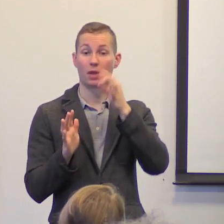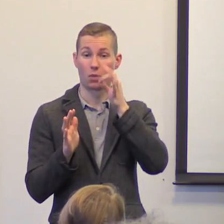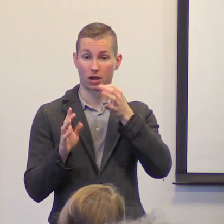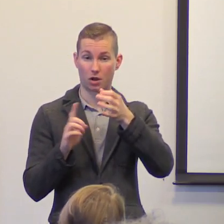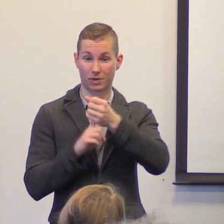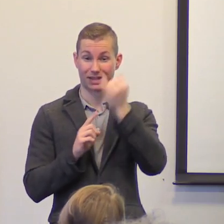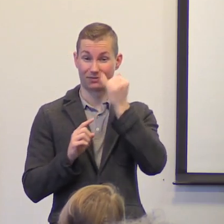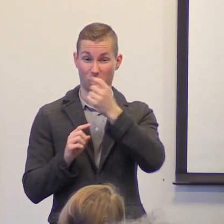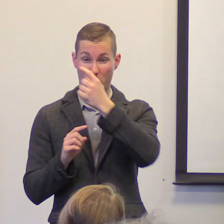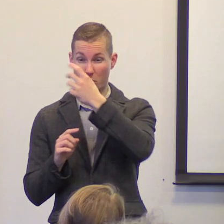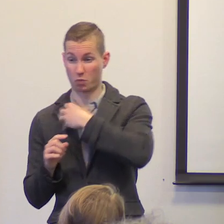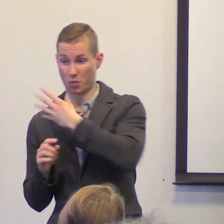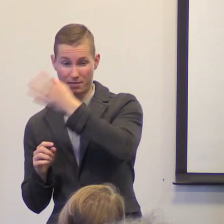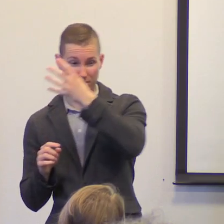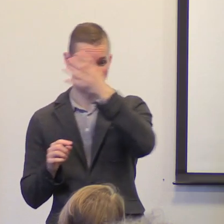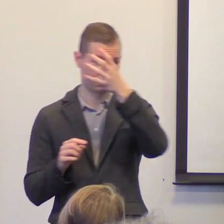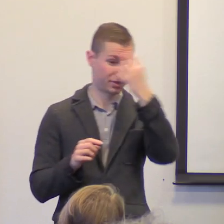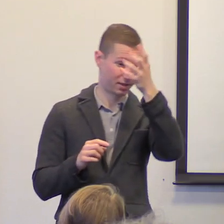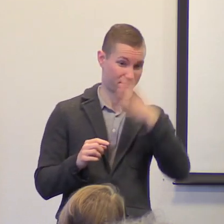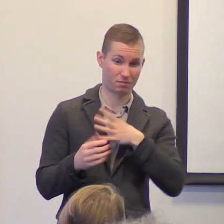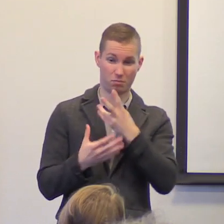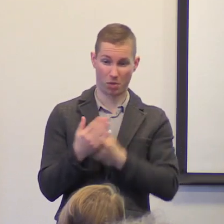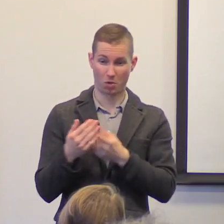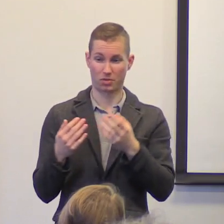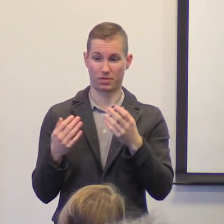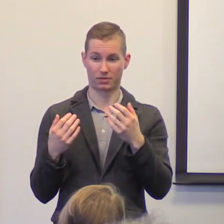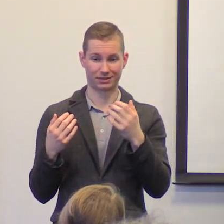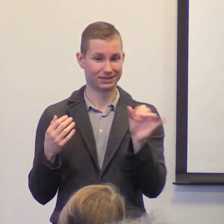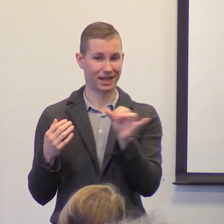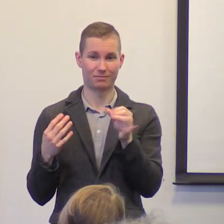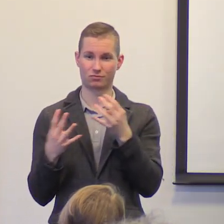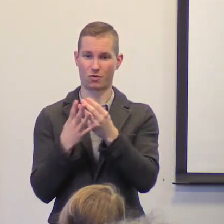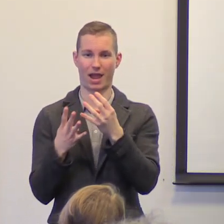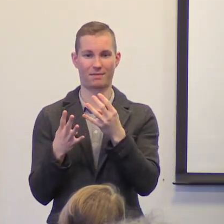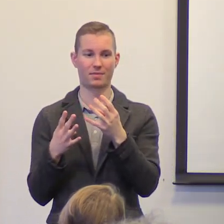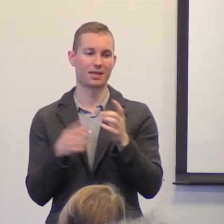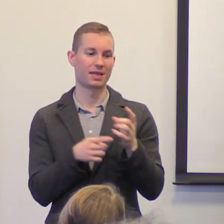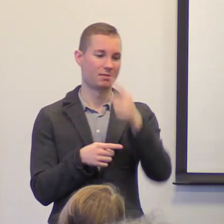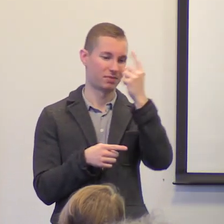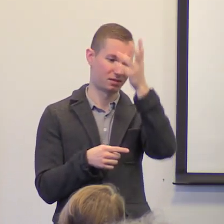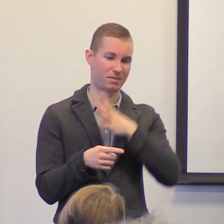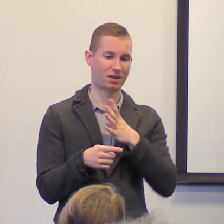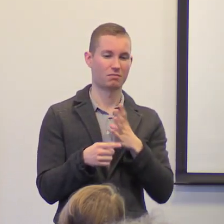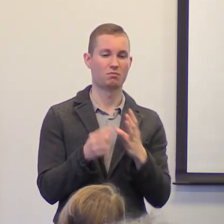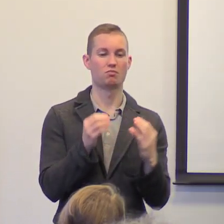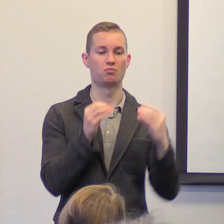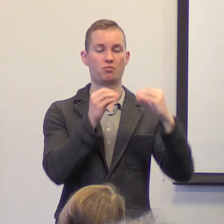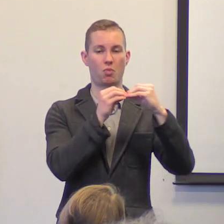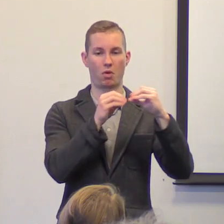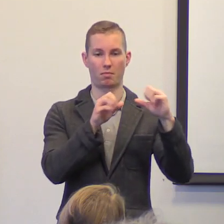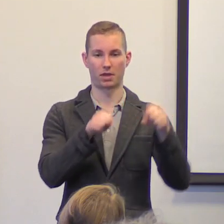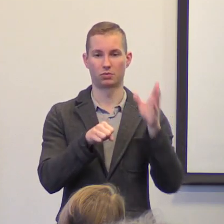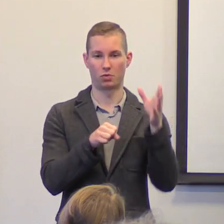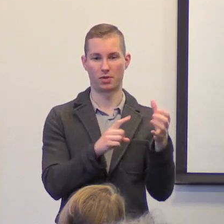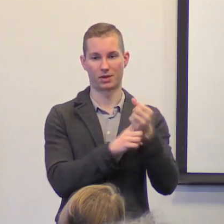exactly the same marijuana crime, the black man, on national average, is 3.7 times as likely to be arrested as the white man.